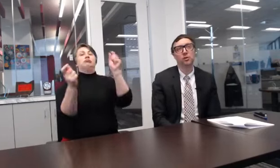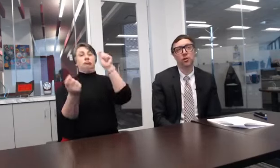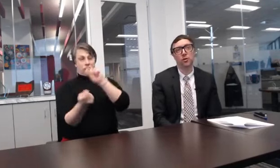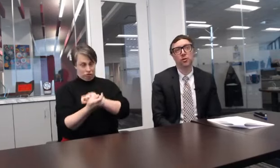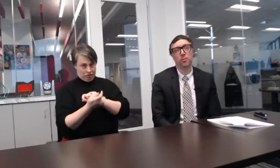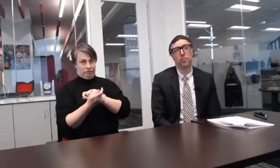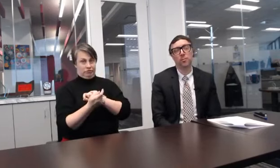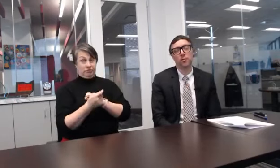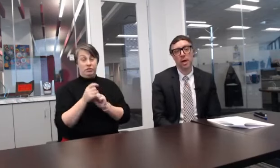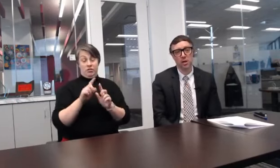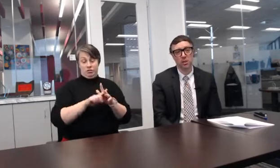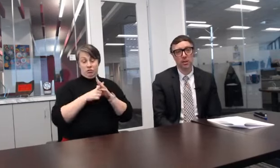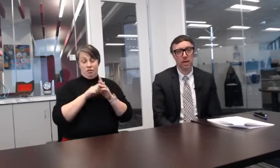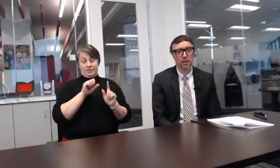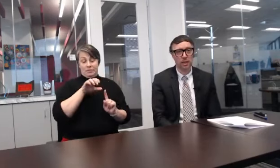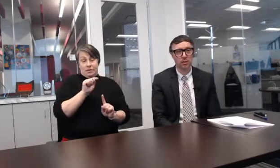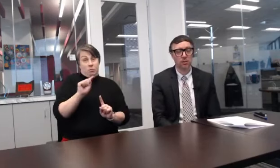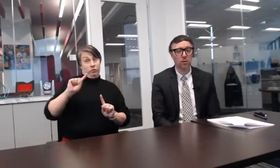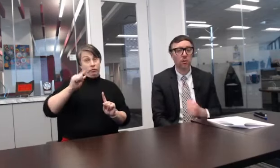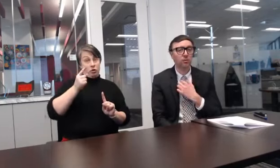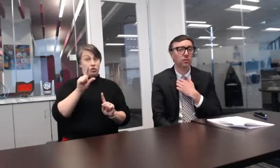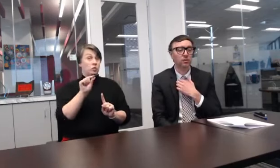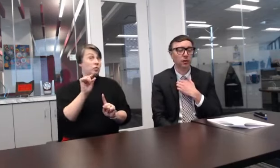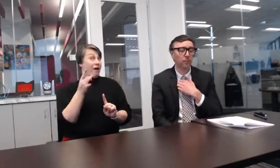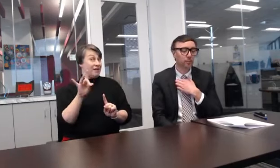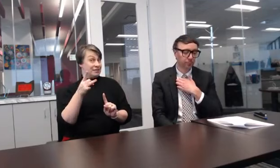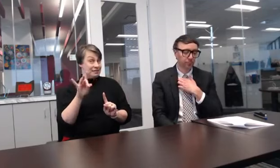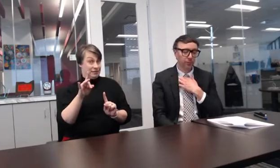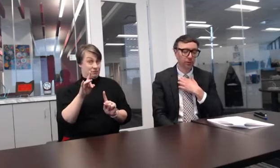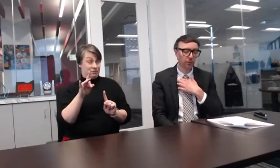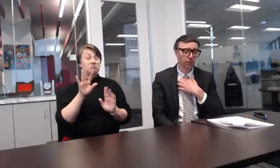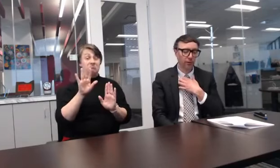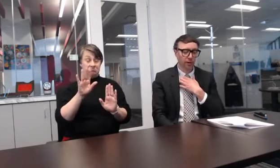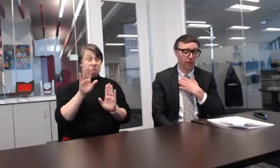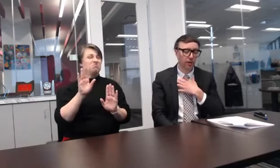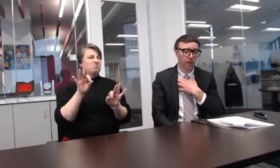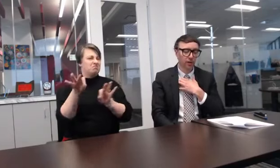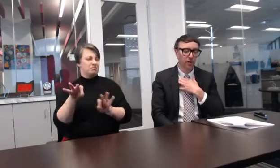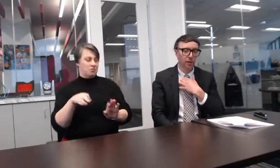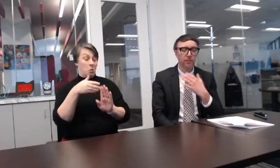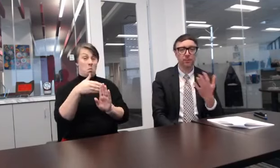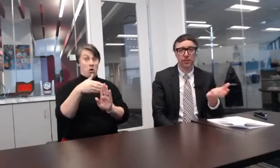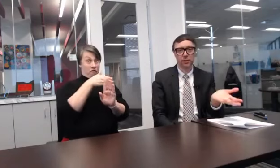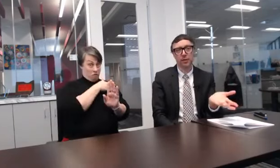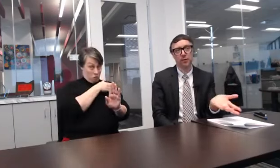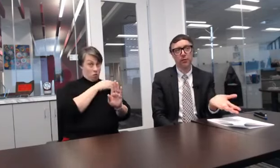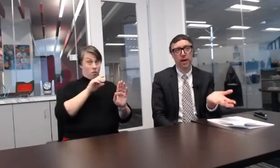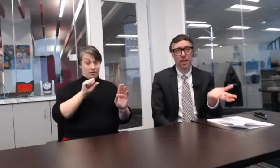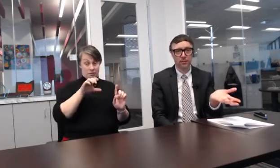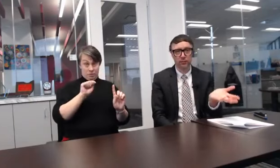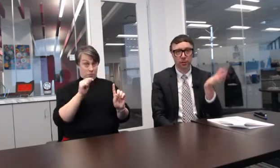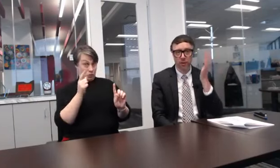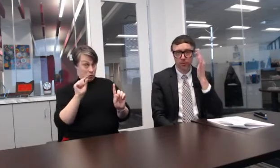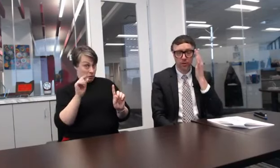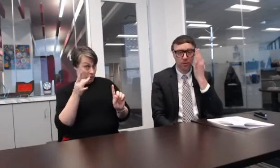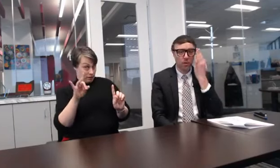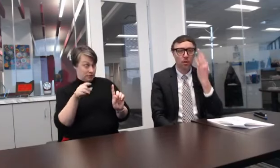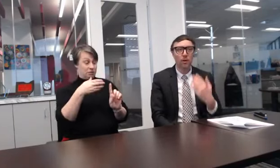So prior to that date, the old system, it was basically if you asked for a waiver,